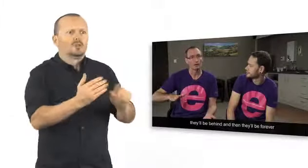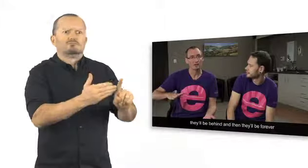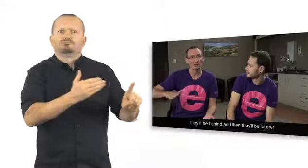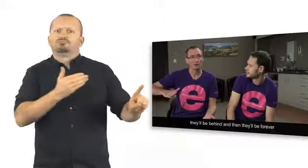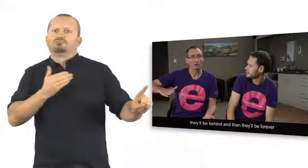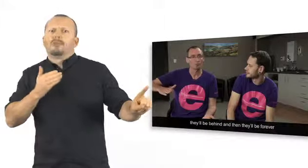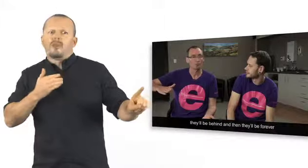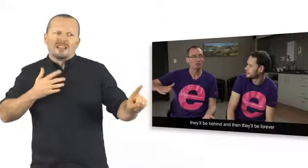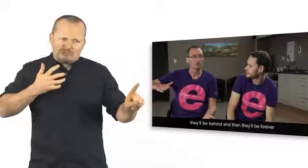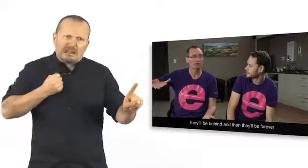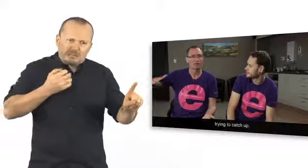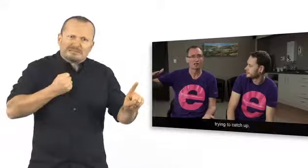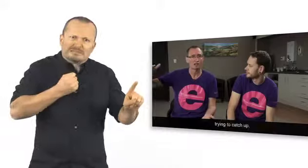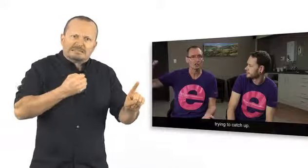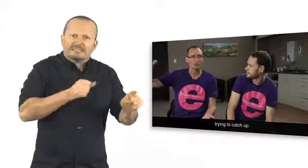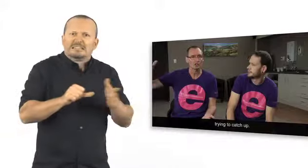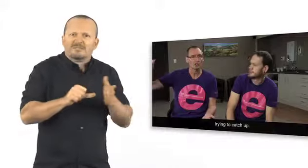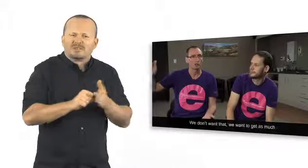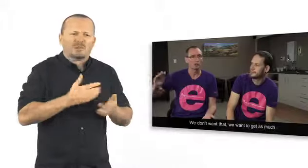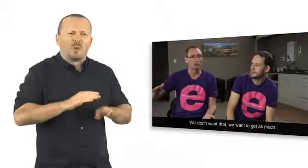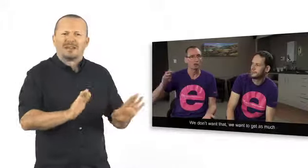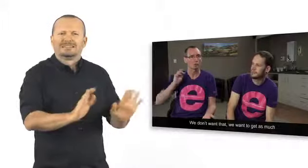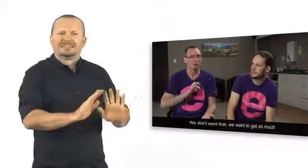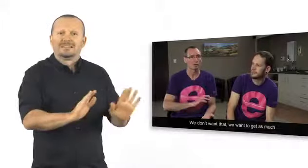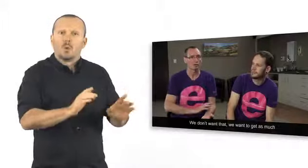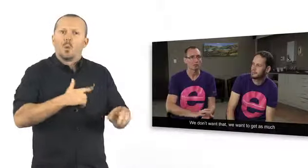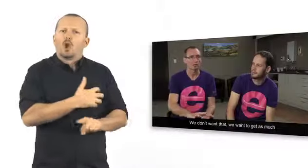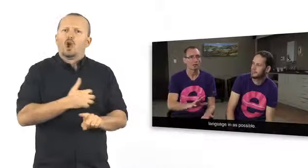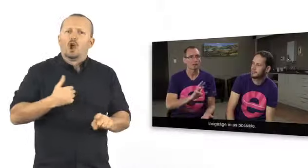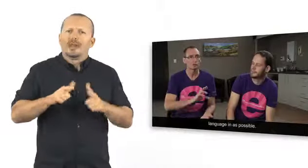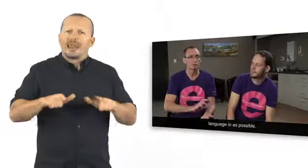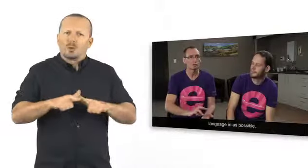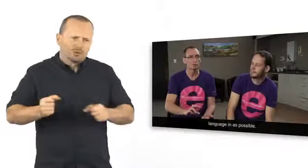and then they’ll be forever trying to catch up. We don’t want that, we want them to get as much language in as possible.